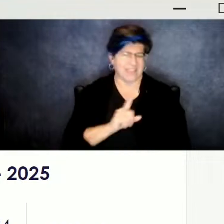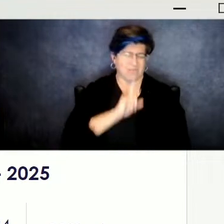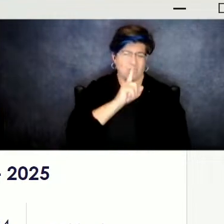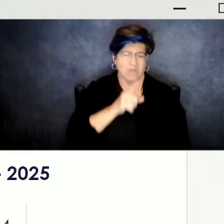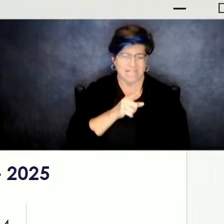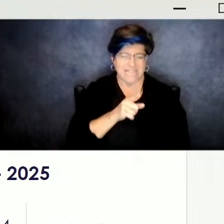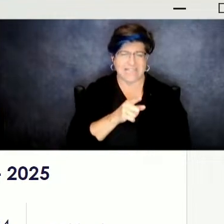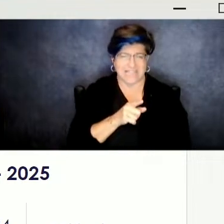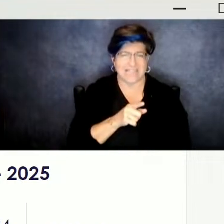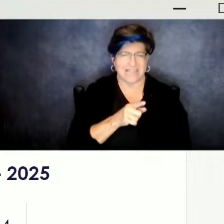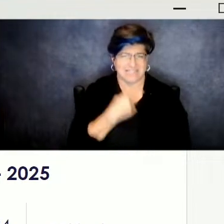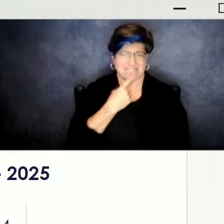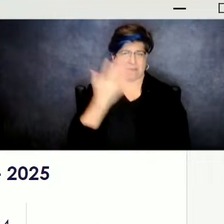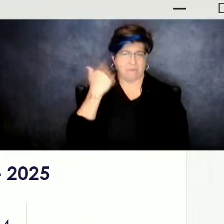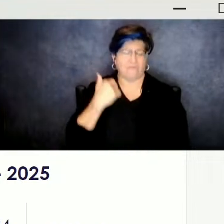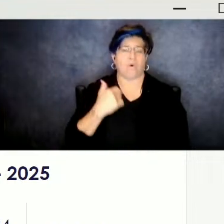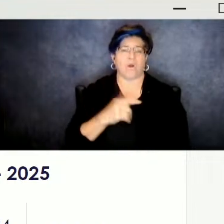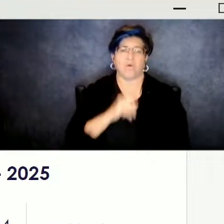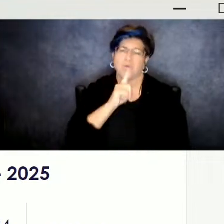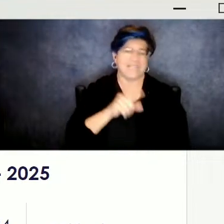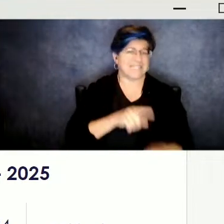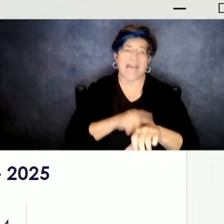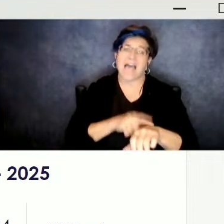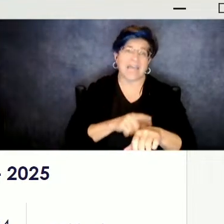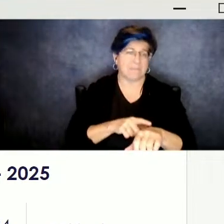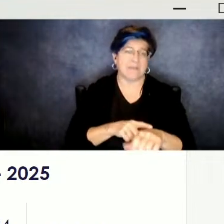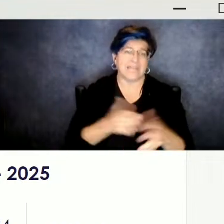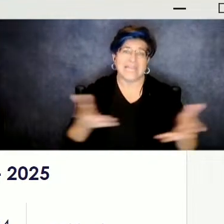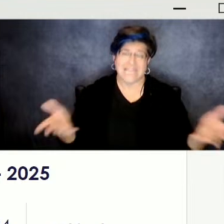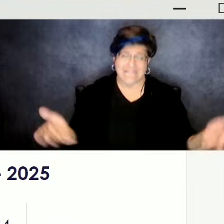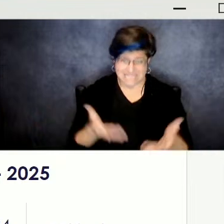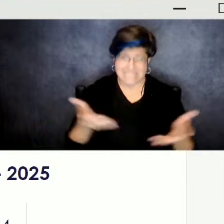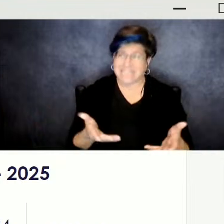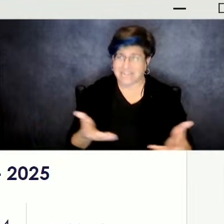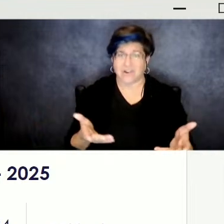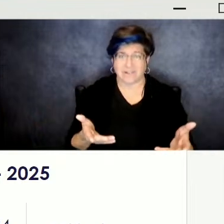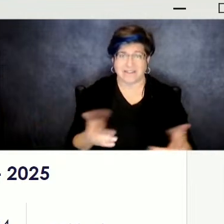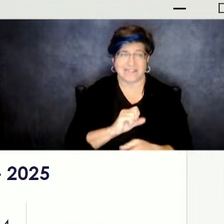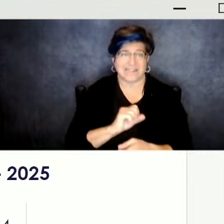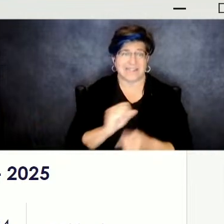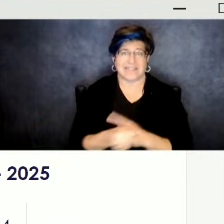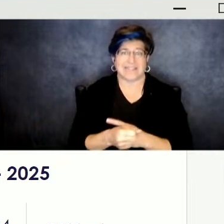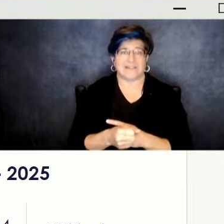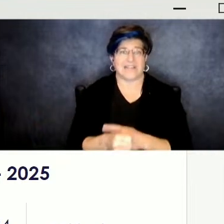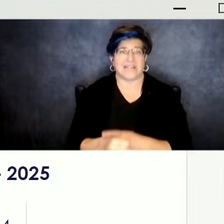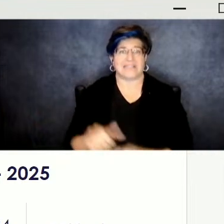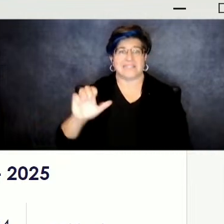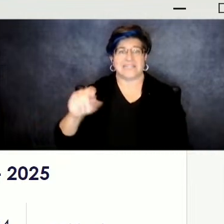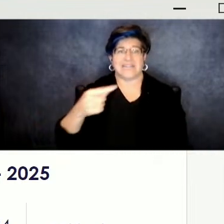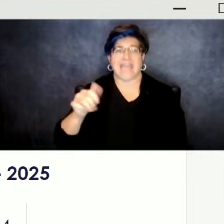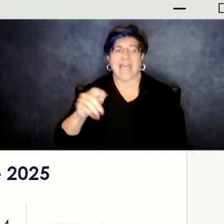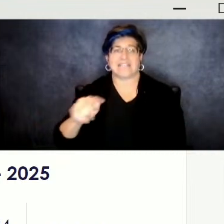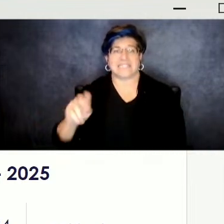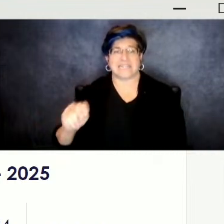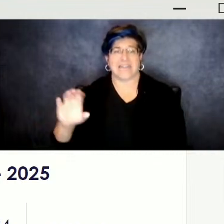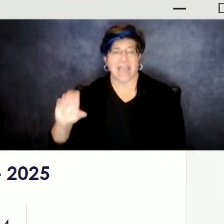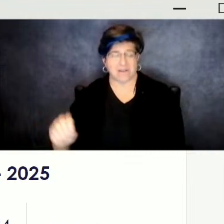CONVENIENT. I DO THINK IT'S REALLY I THINK AS WE SAID EARLY ON IT'S JUST A